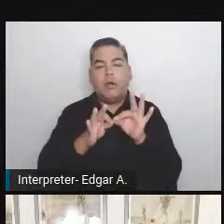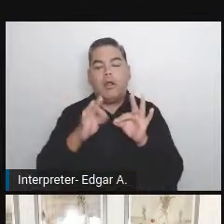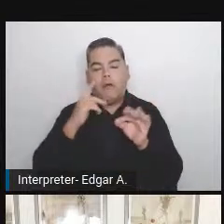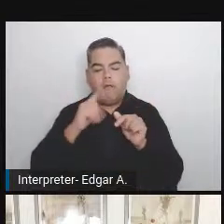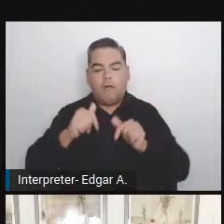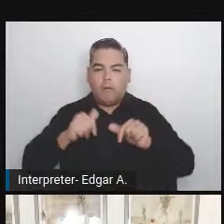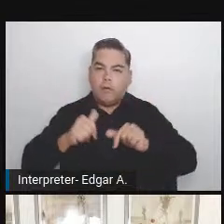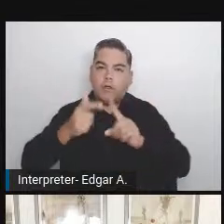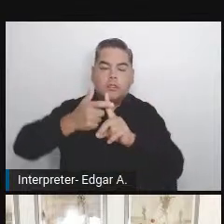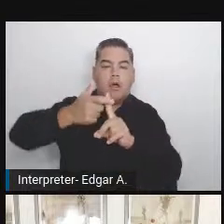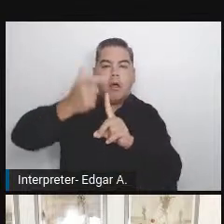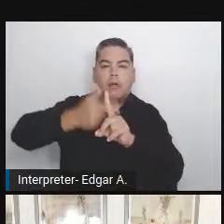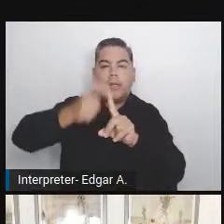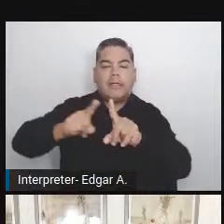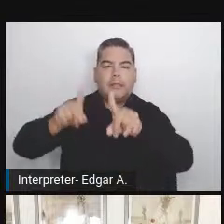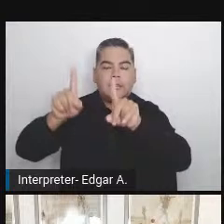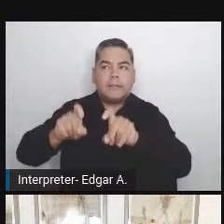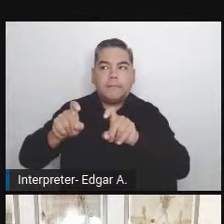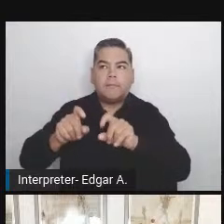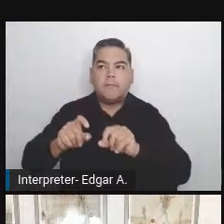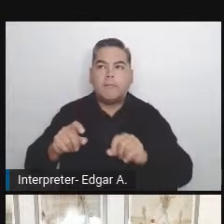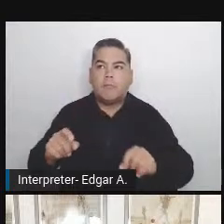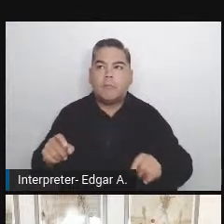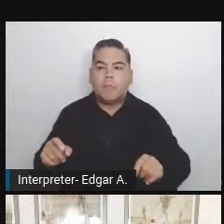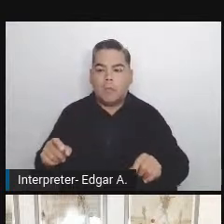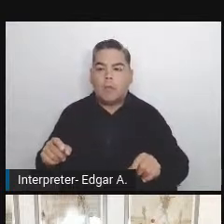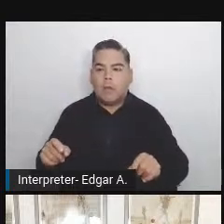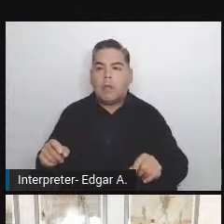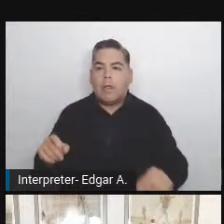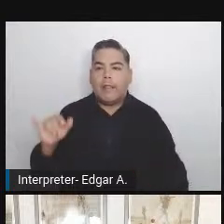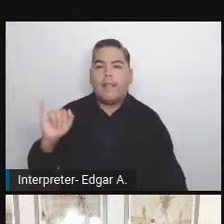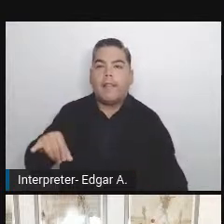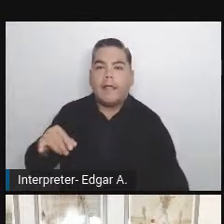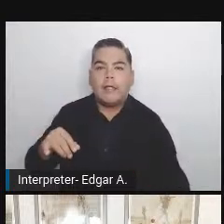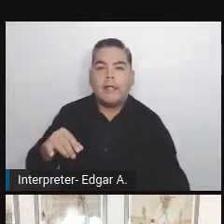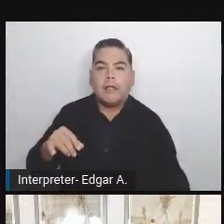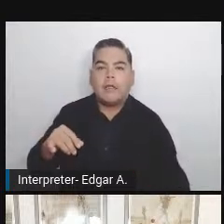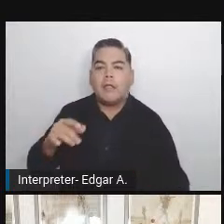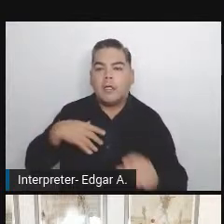For me I think this is the most important thing about automated testing.